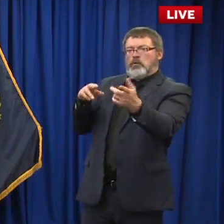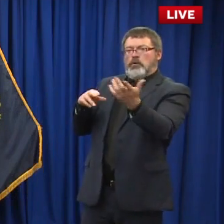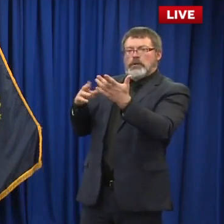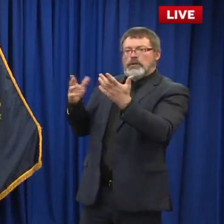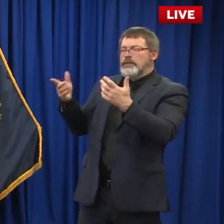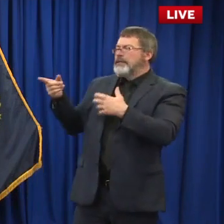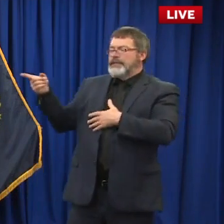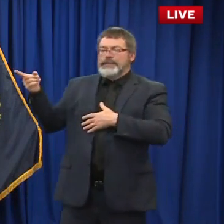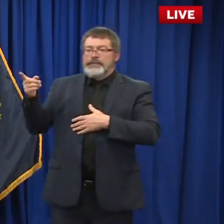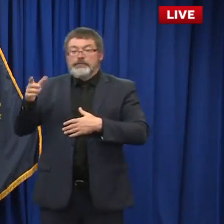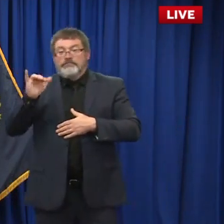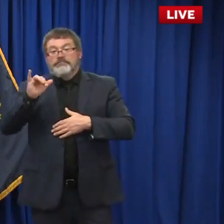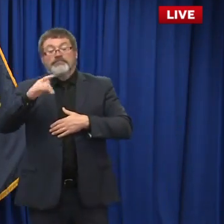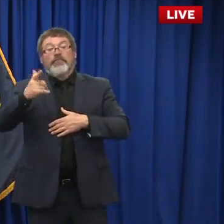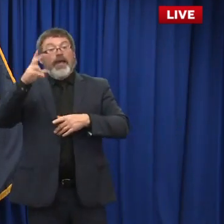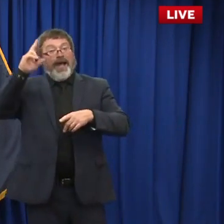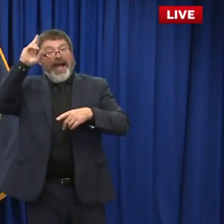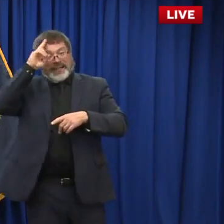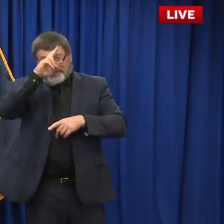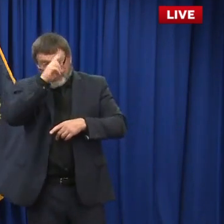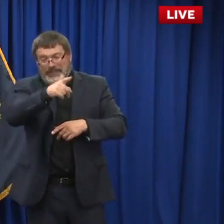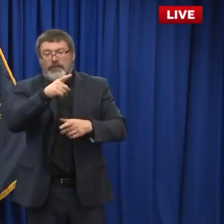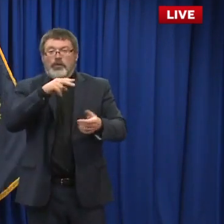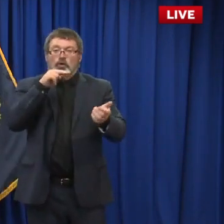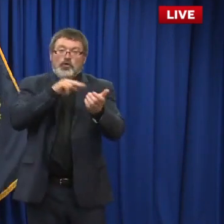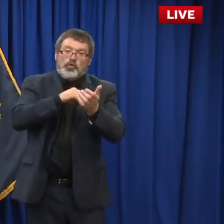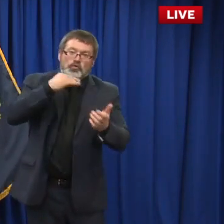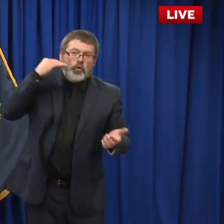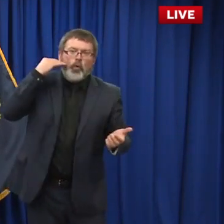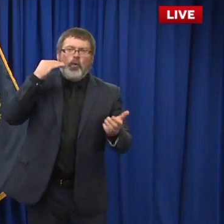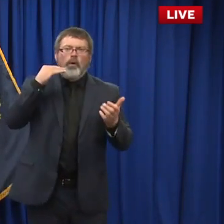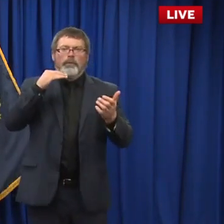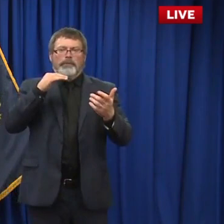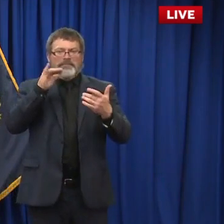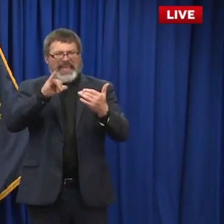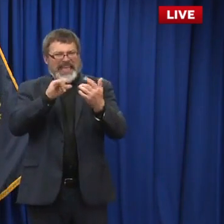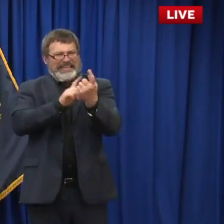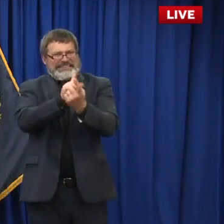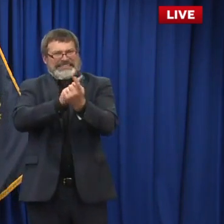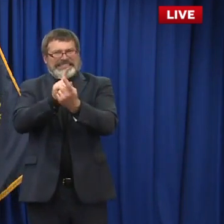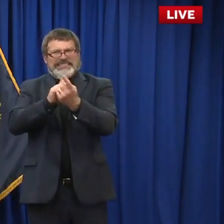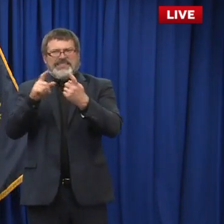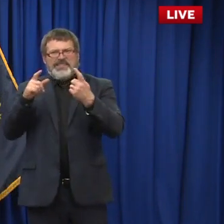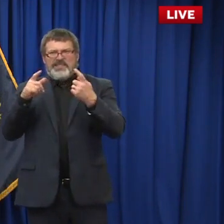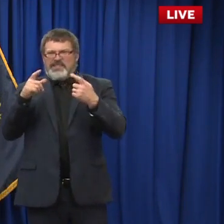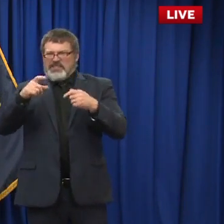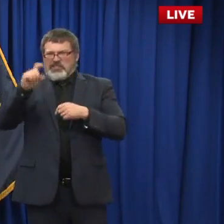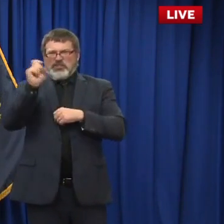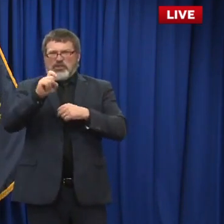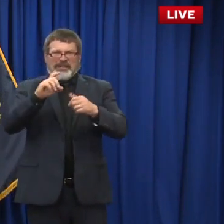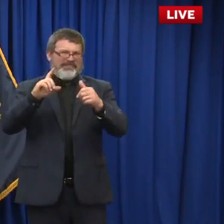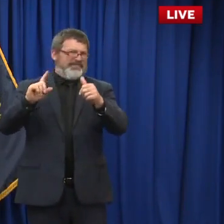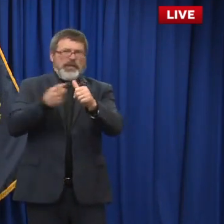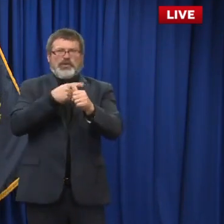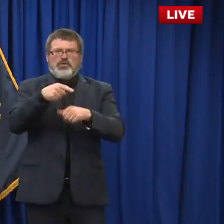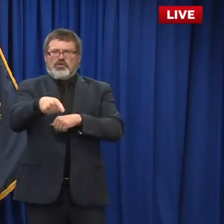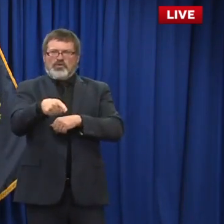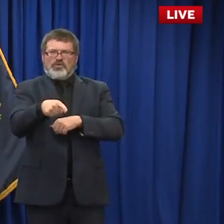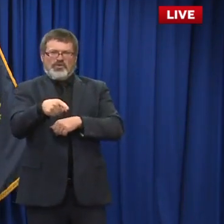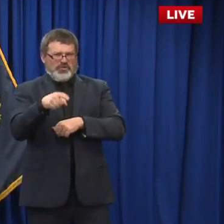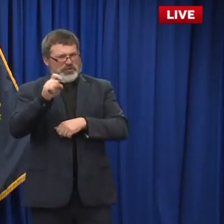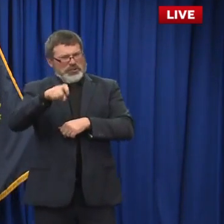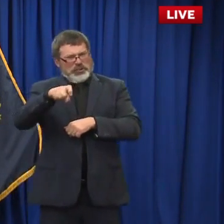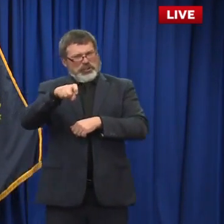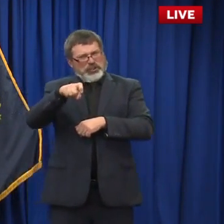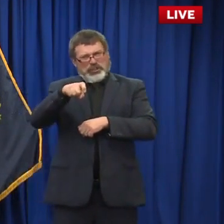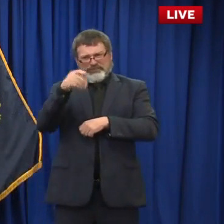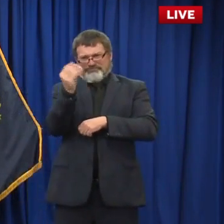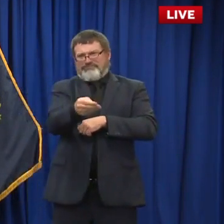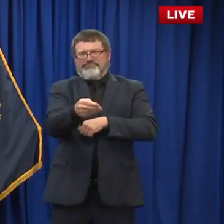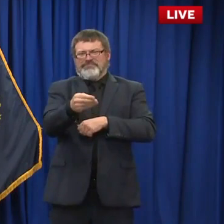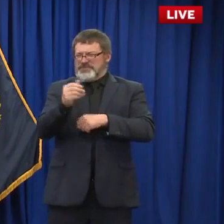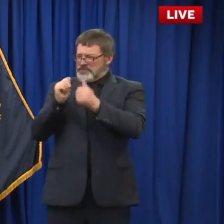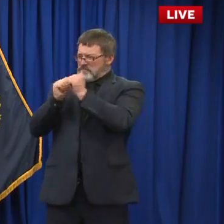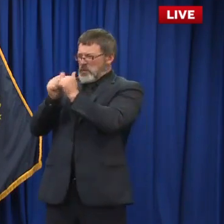LOOK, I THINK, I GUESS TO SIMPLY SAY, I THINK HEALTH CARE FACILITIES, LONG-TERM CARE FACILITIES, AND PEOPLE THAT ARE ON THE FRONT LINES OF THE COVID CRISIS SHOULD GET ACCESS TO